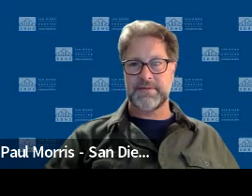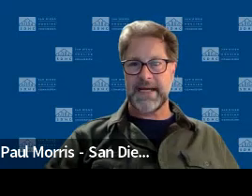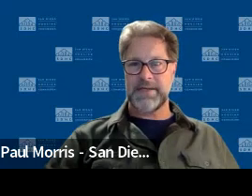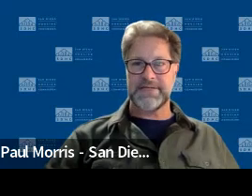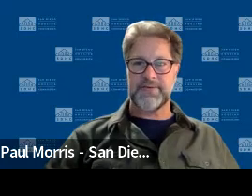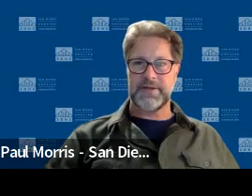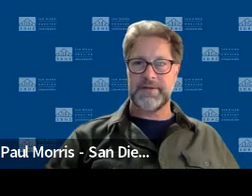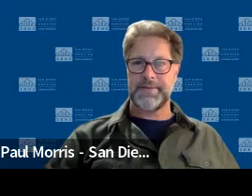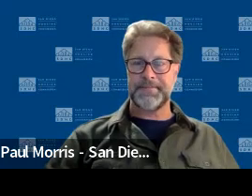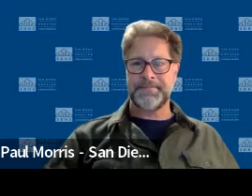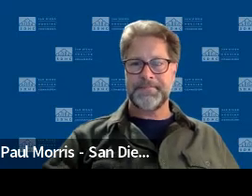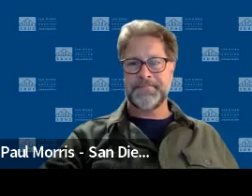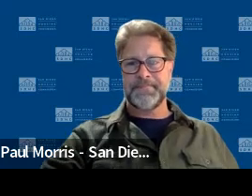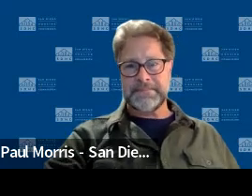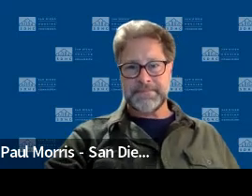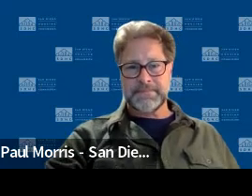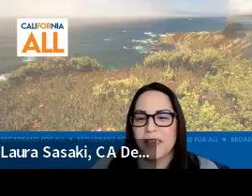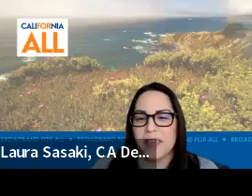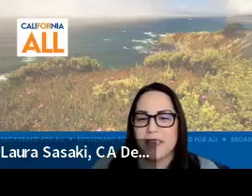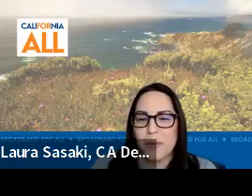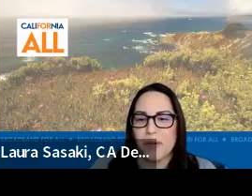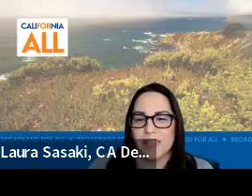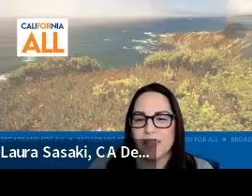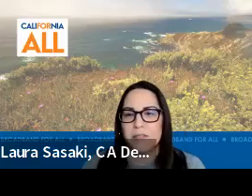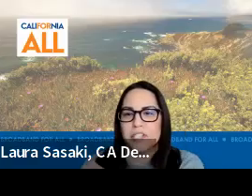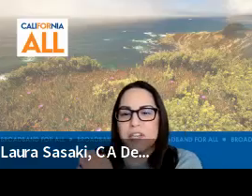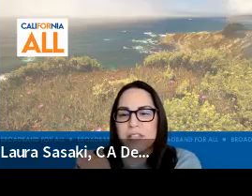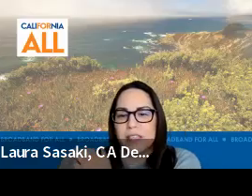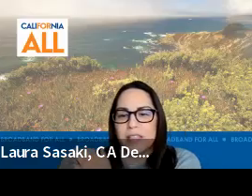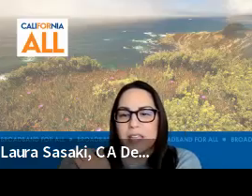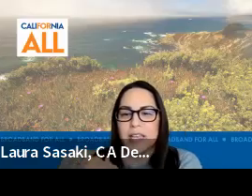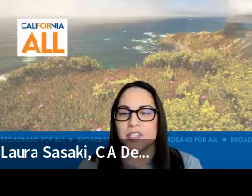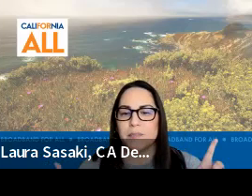So thank you guys for all you do. Thank you, Paul, and thank you for sharing the connection